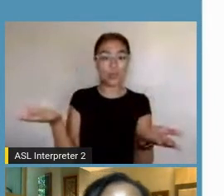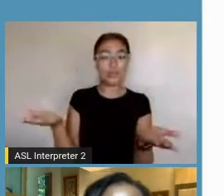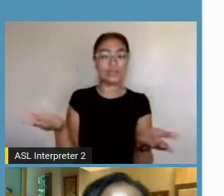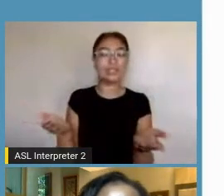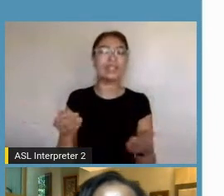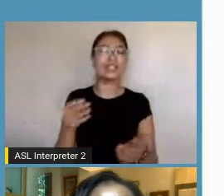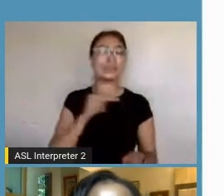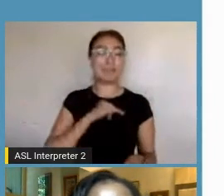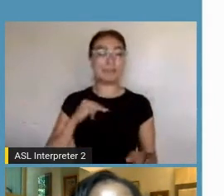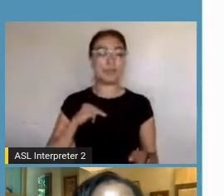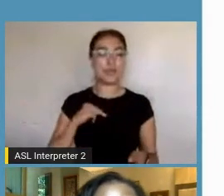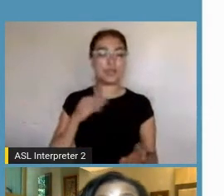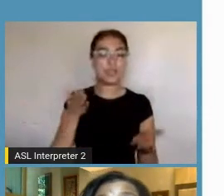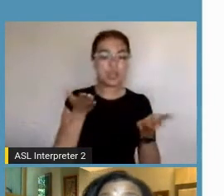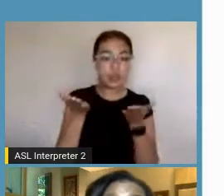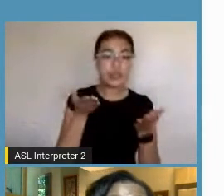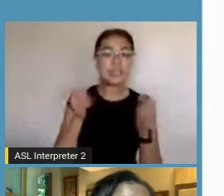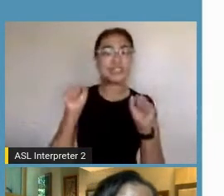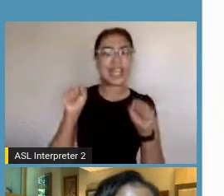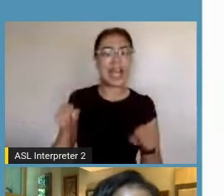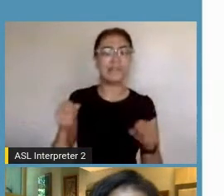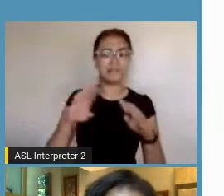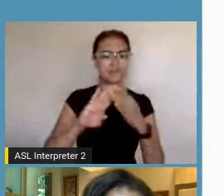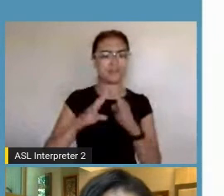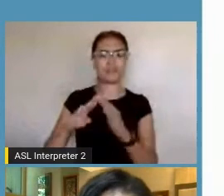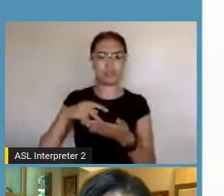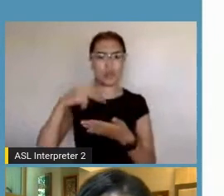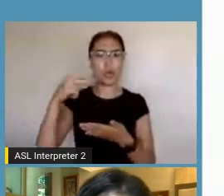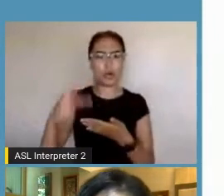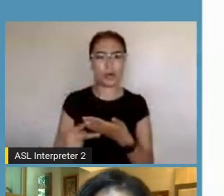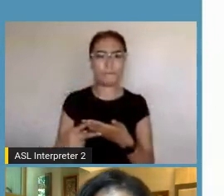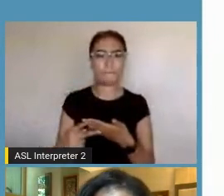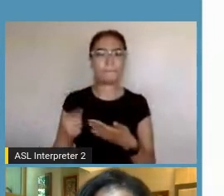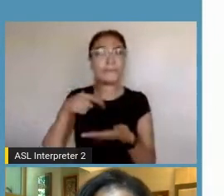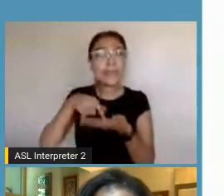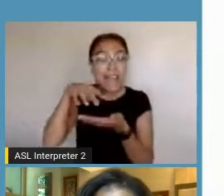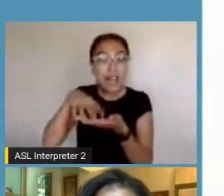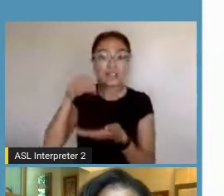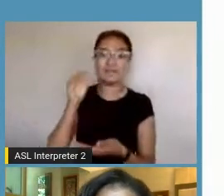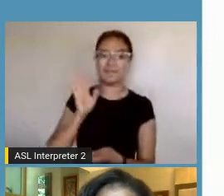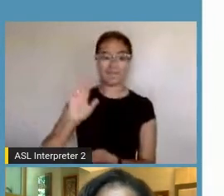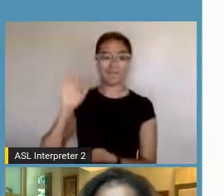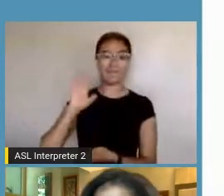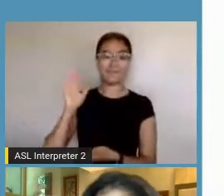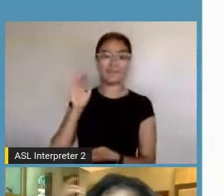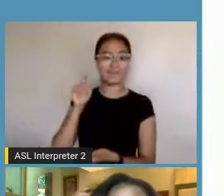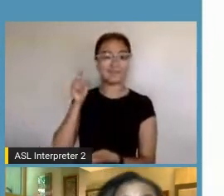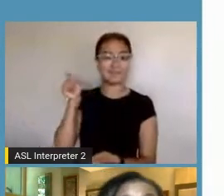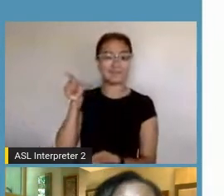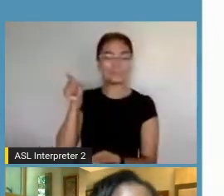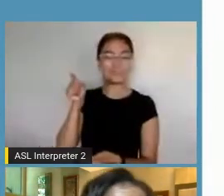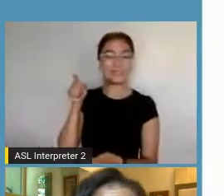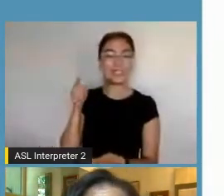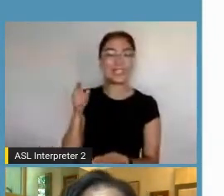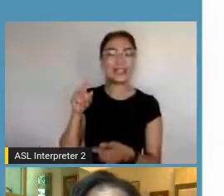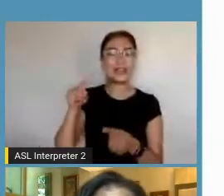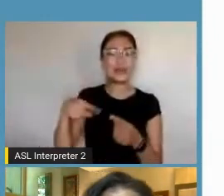committee programs. I learned of them years ago when there was the loaner program because there